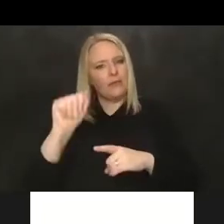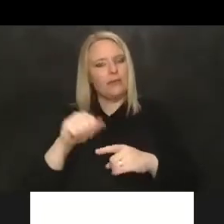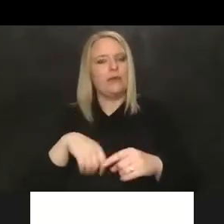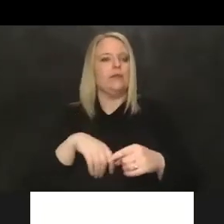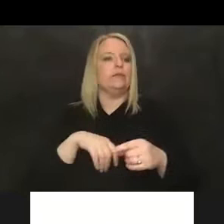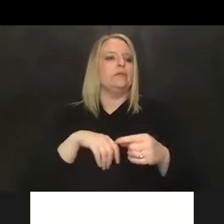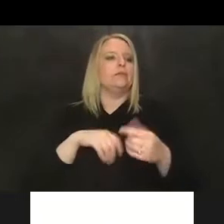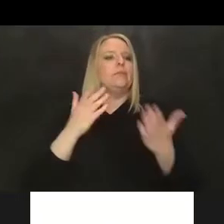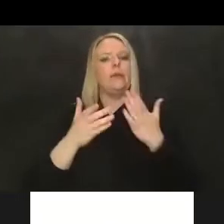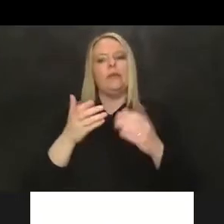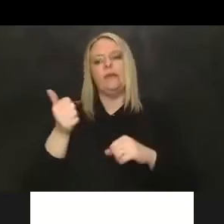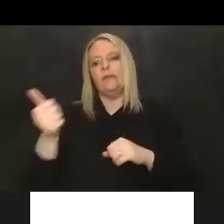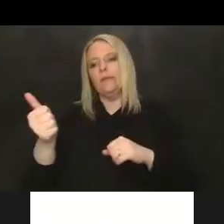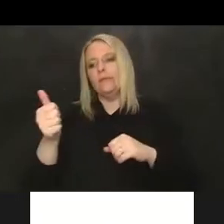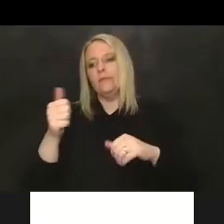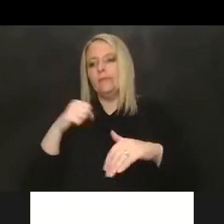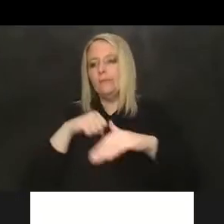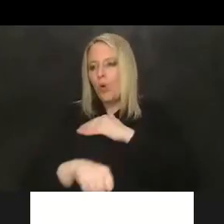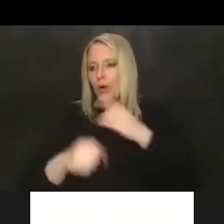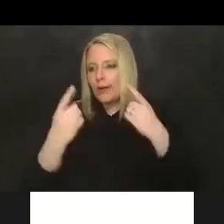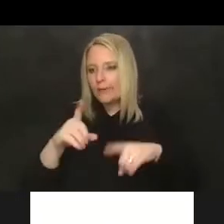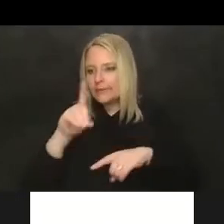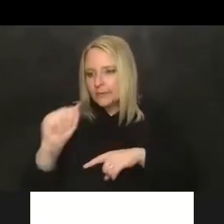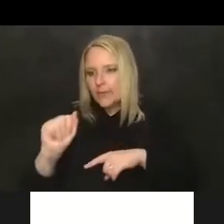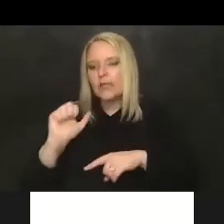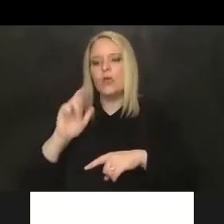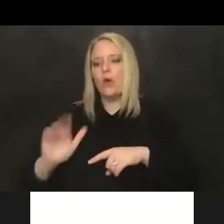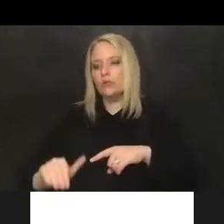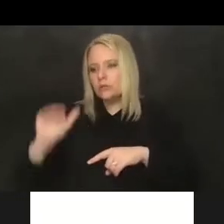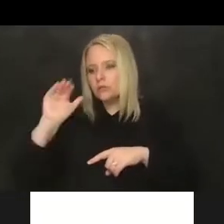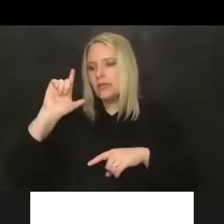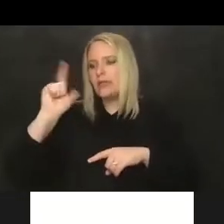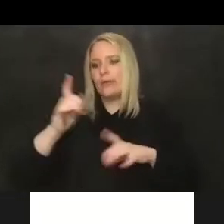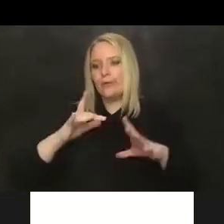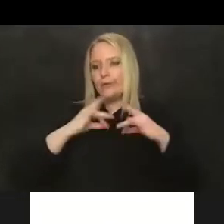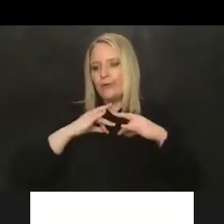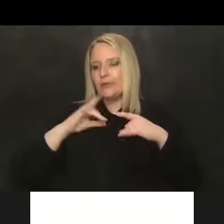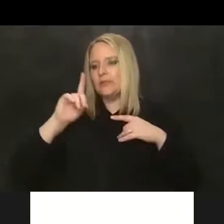they were born- disabilities they were born with, or disabilities they acquired, there were a couple of